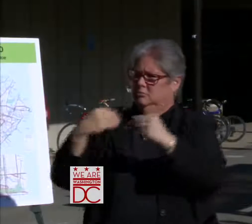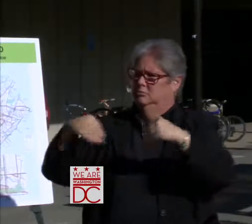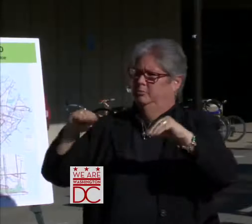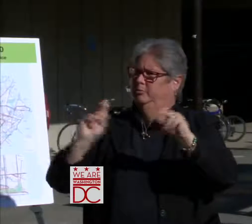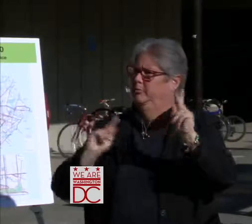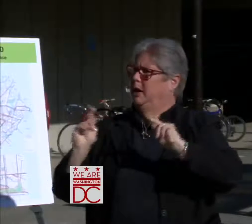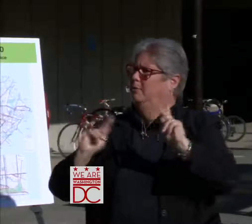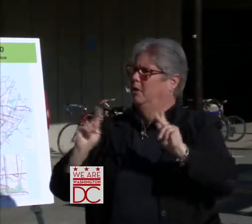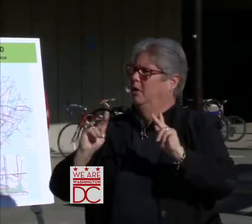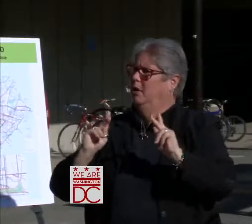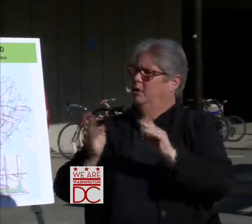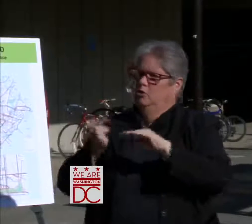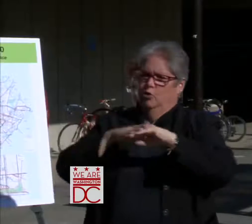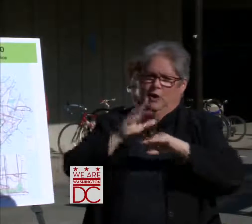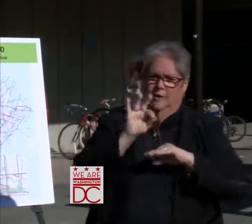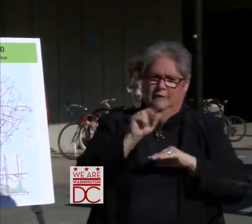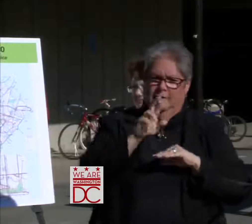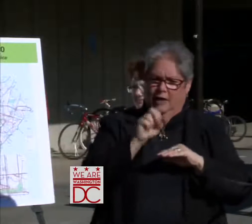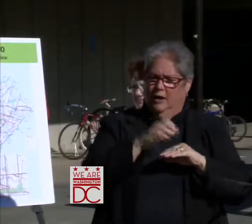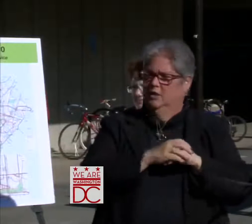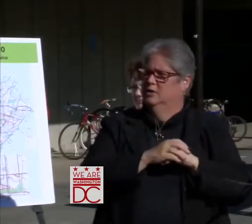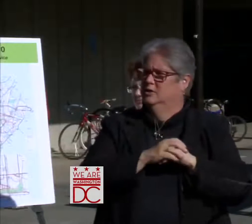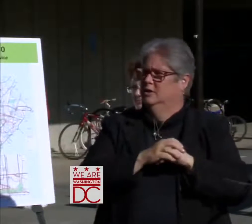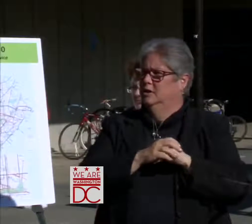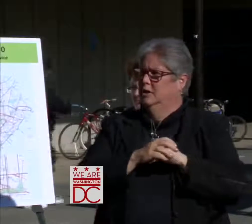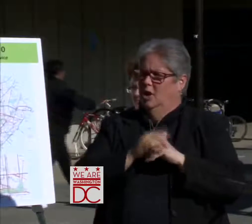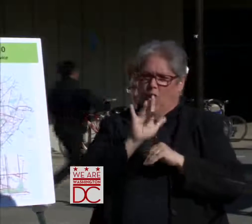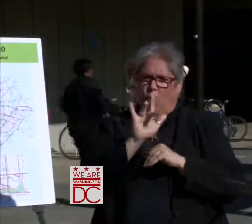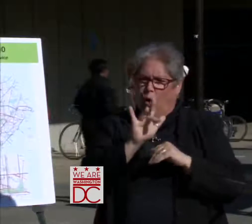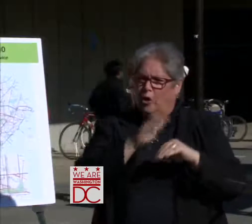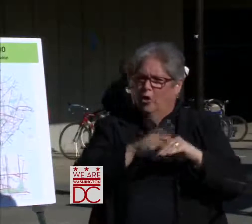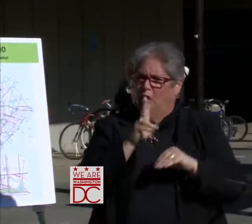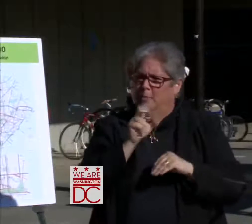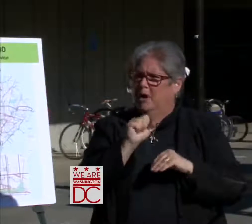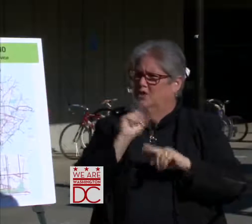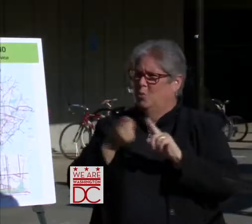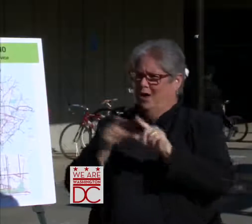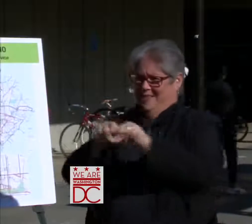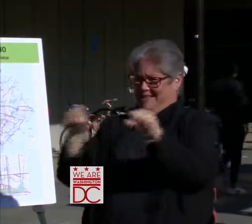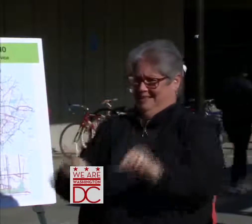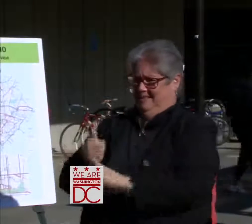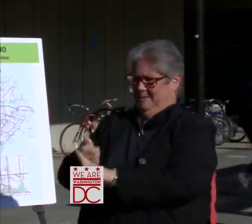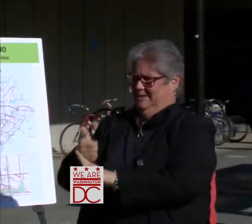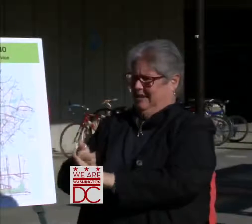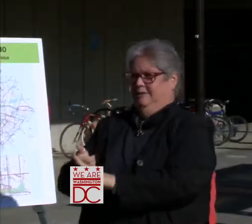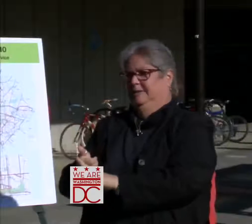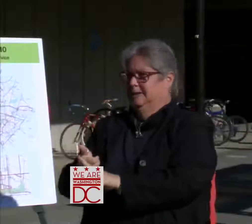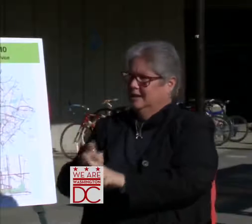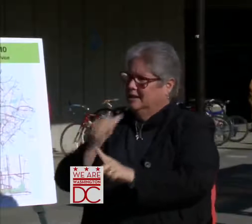HOW ARE YOU GOING TO SELL FOLKS ABOUT RAISING FARES WHEN THE